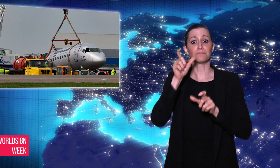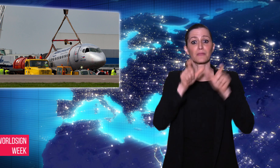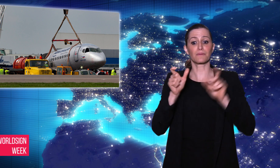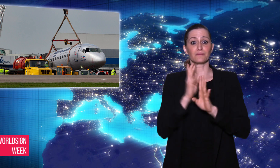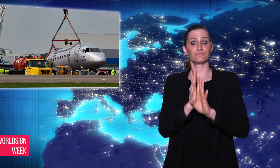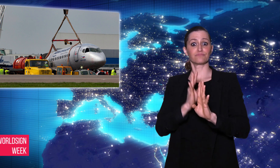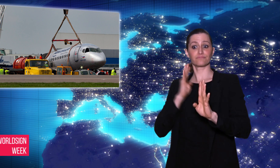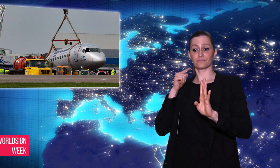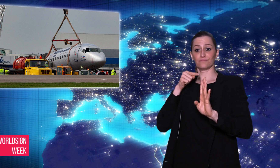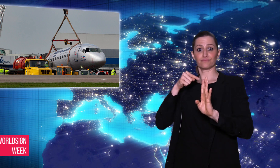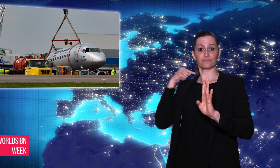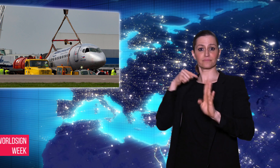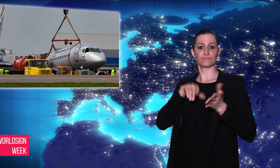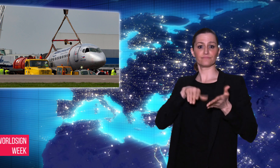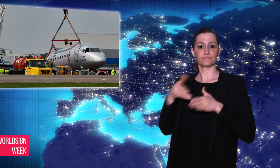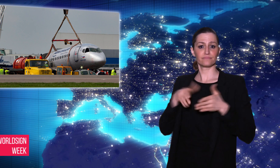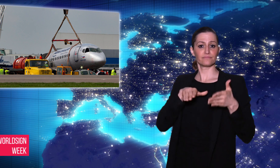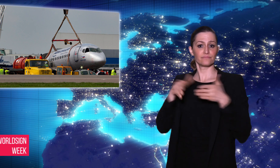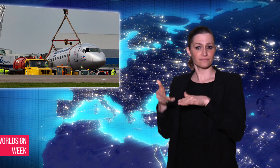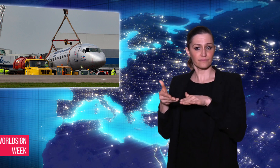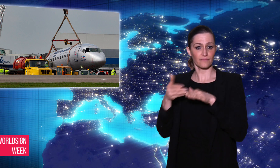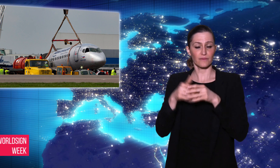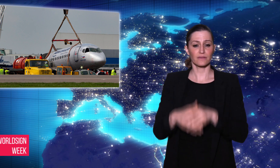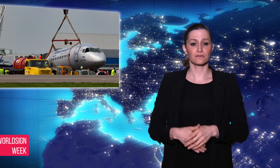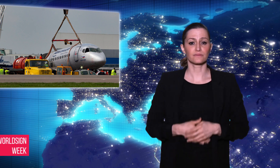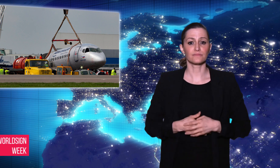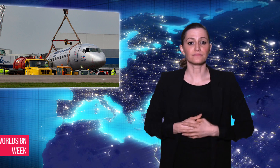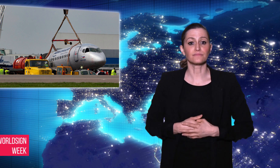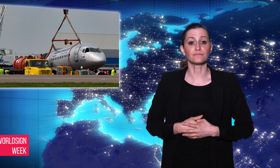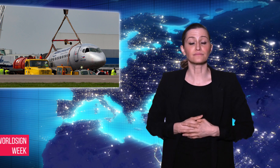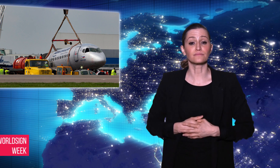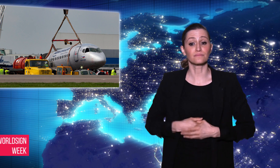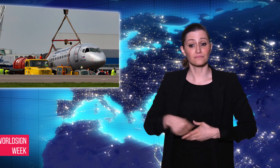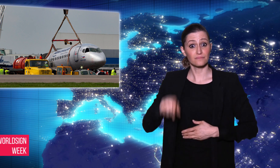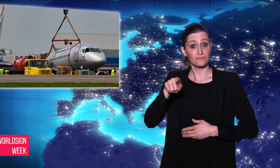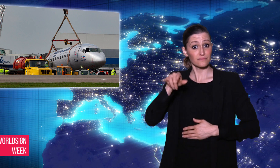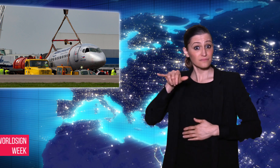and caused others to die.